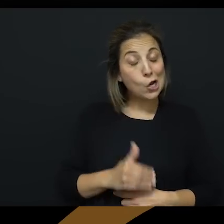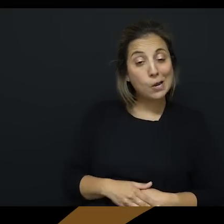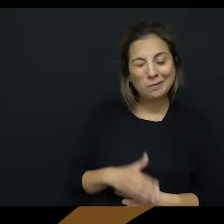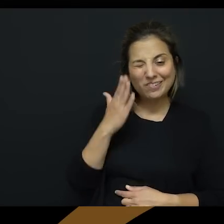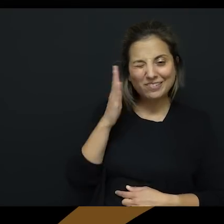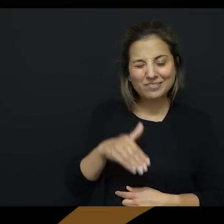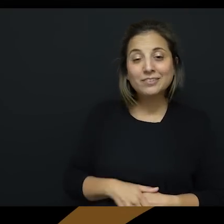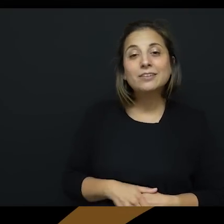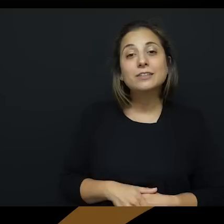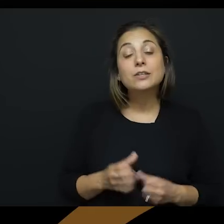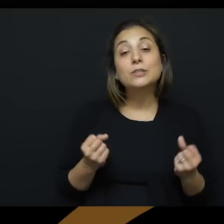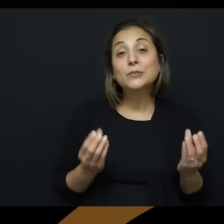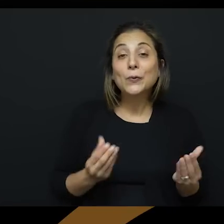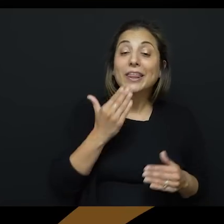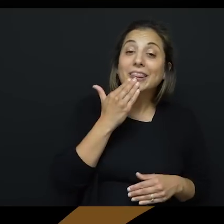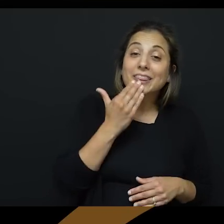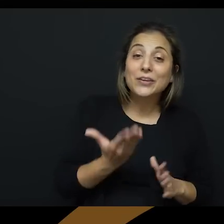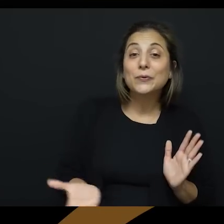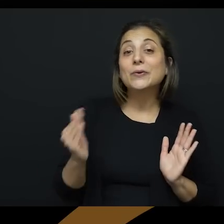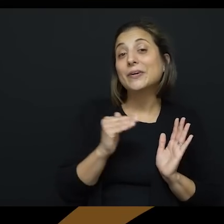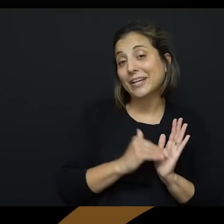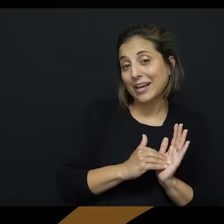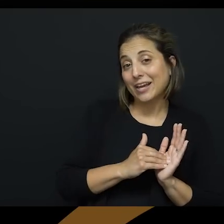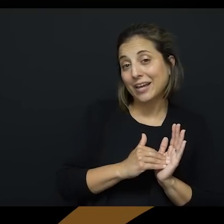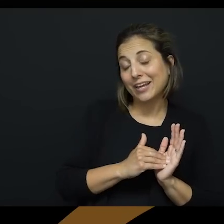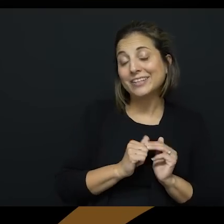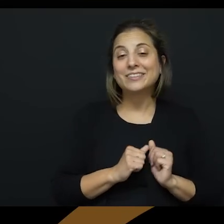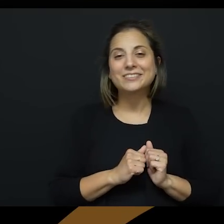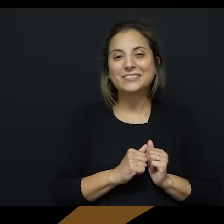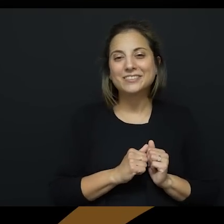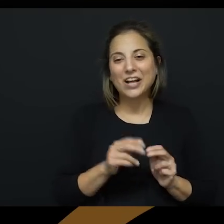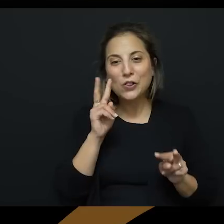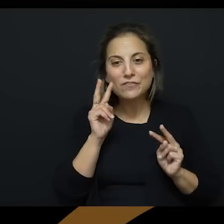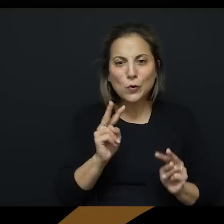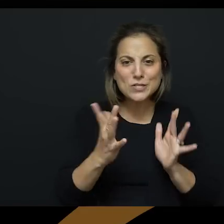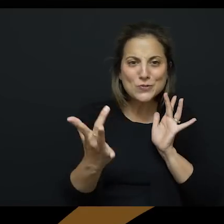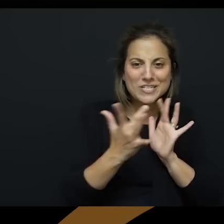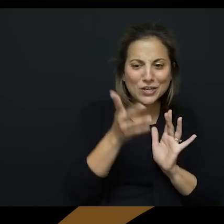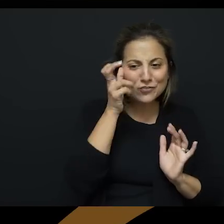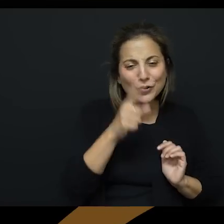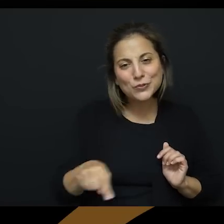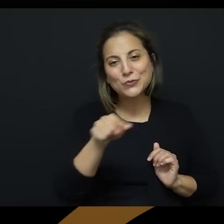You know. So thank you again. I look forward to hearing from you all in the future.